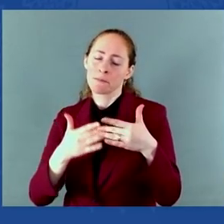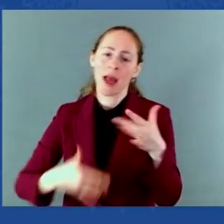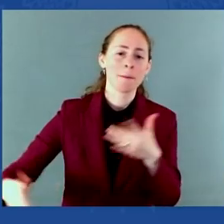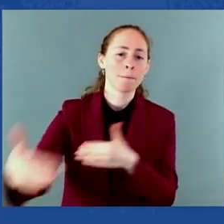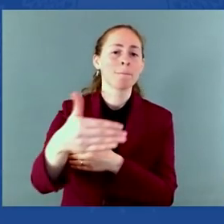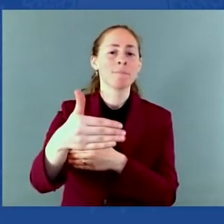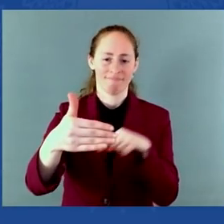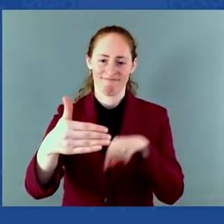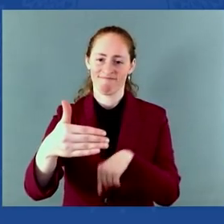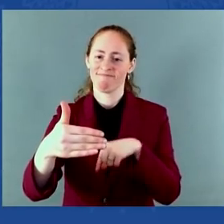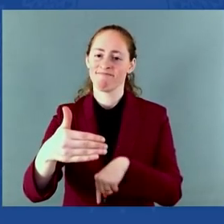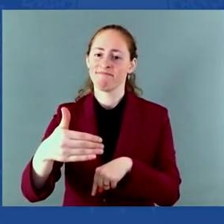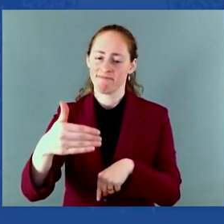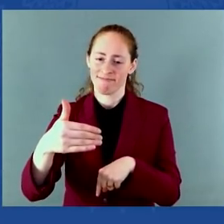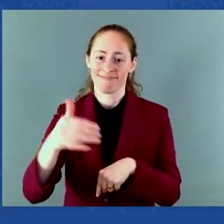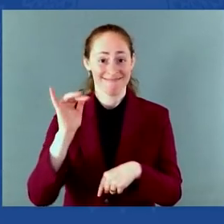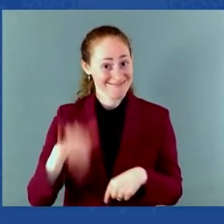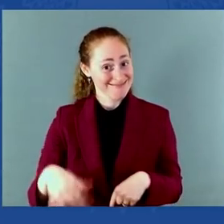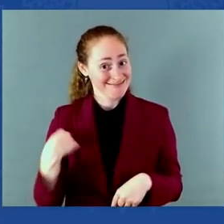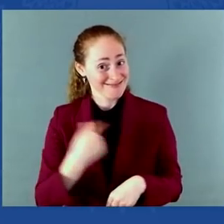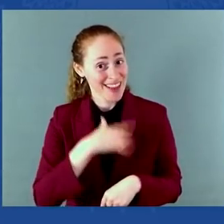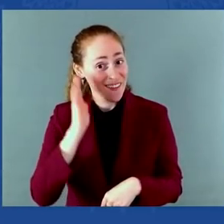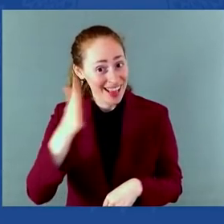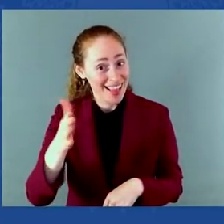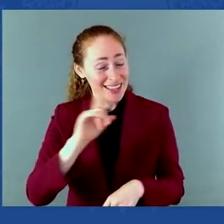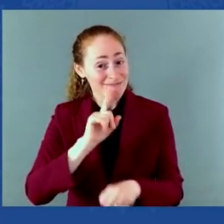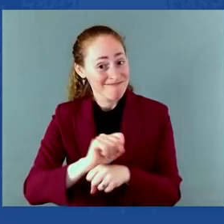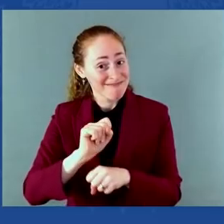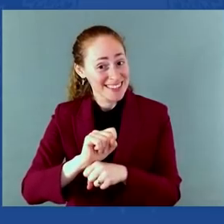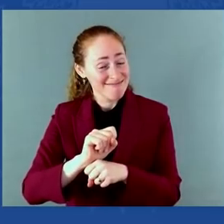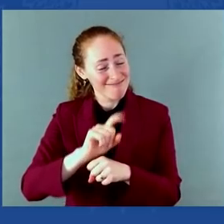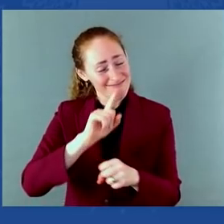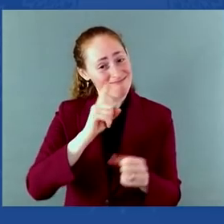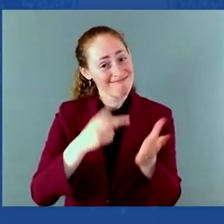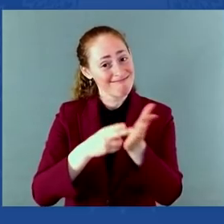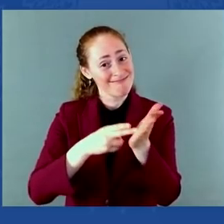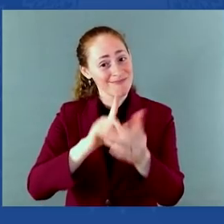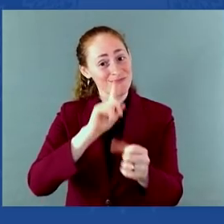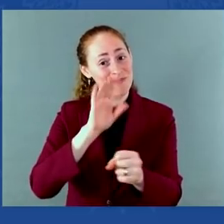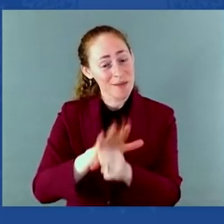what we can do, what we will do. I promise you. God bless you all. And may God protect our troops.